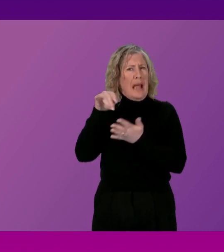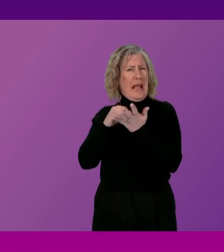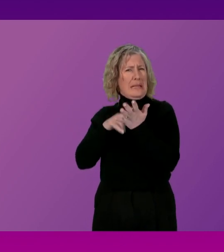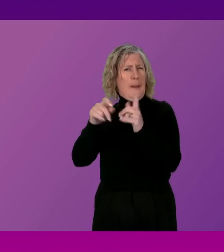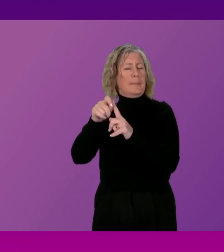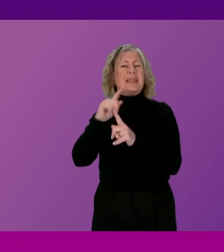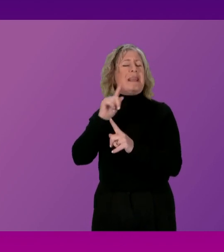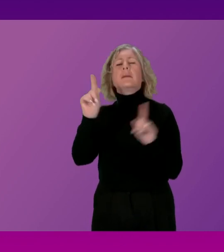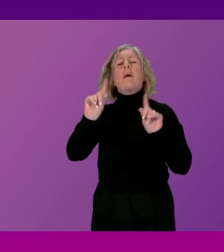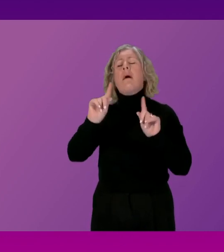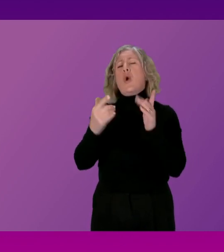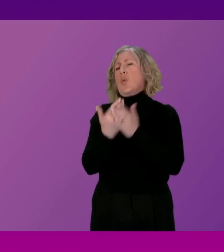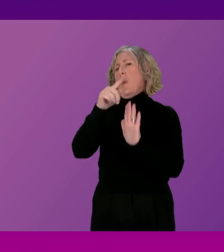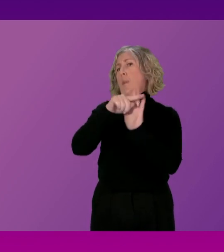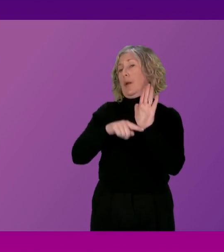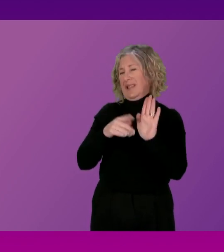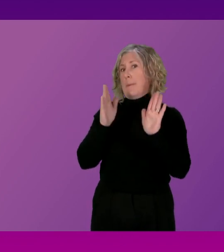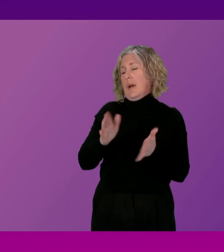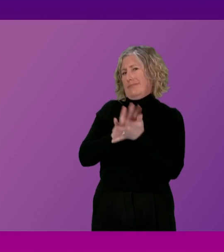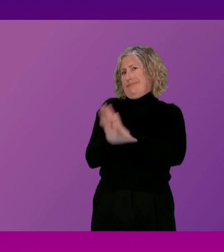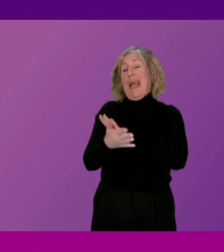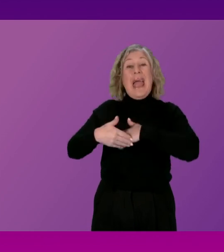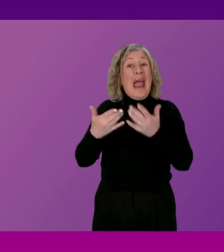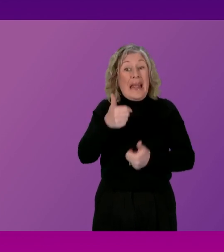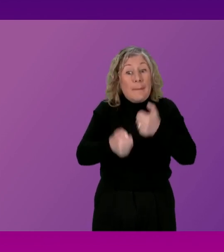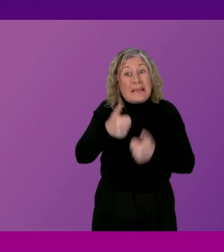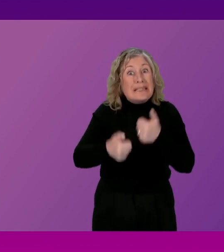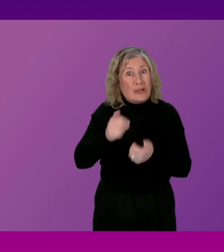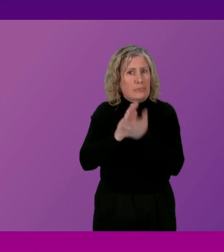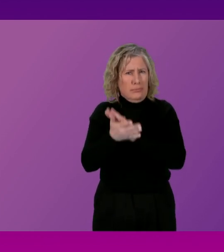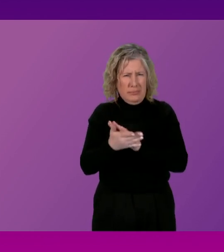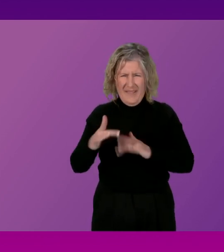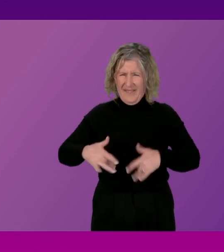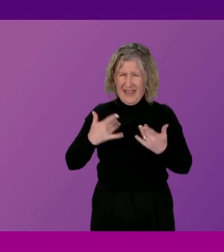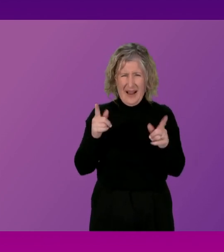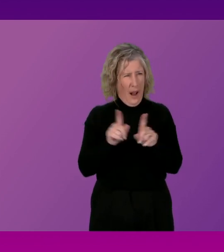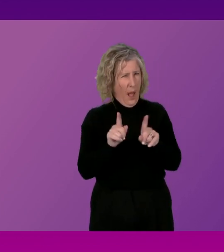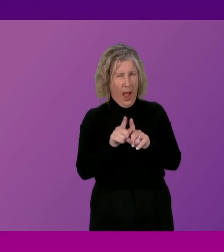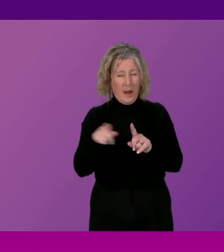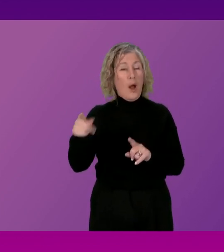That is the digital equivalent of building a bonfire to torch the evidence.